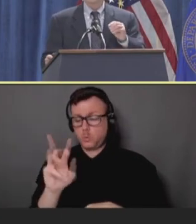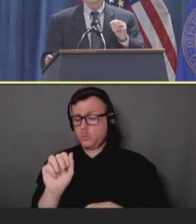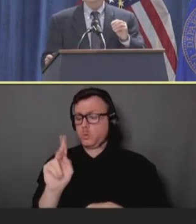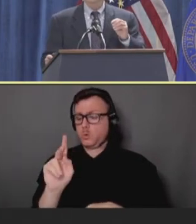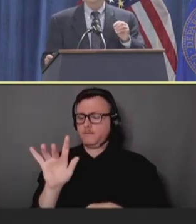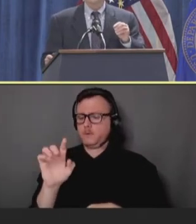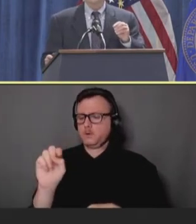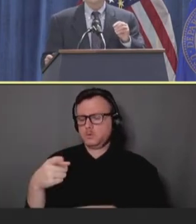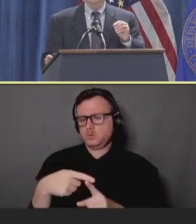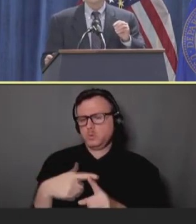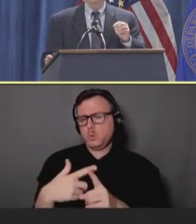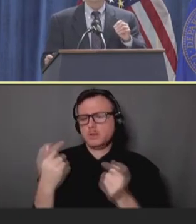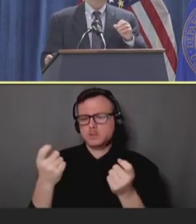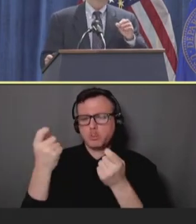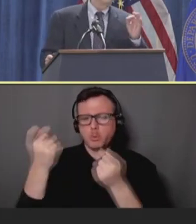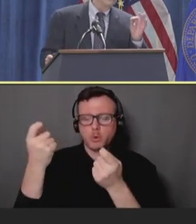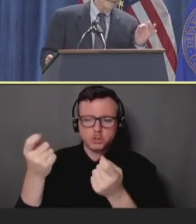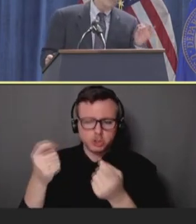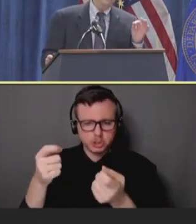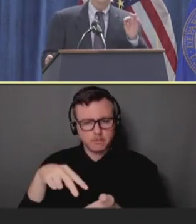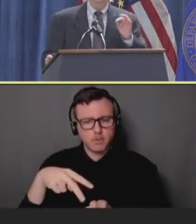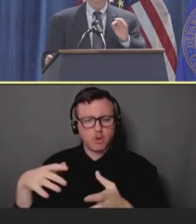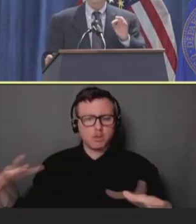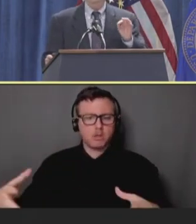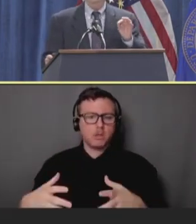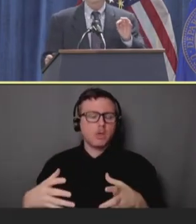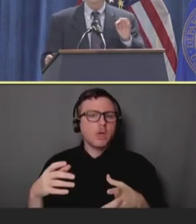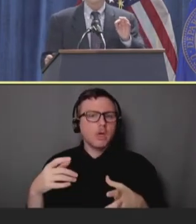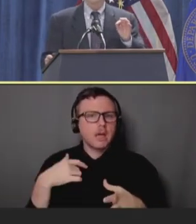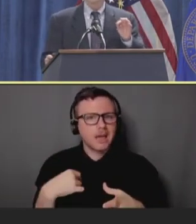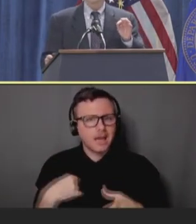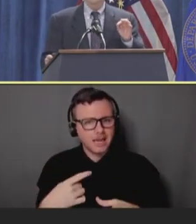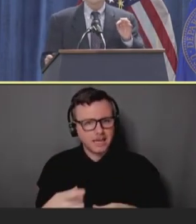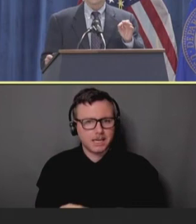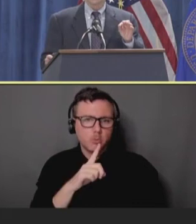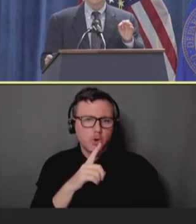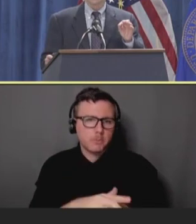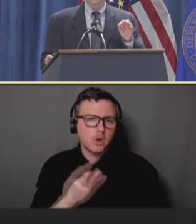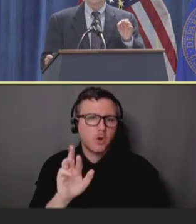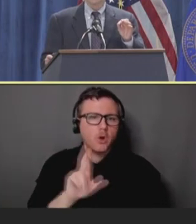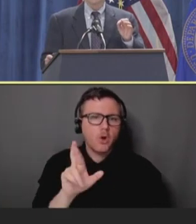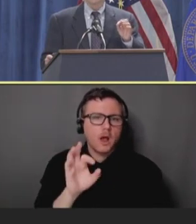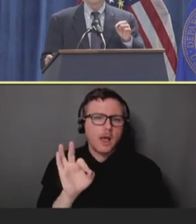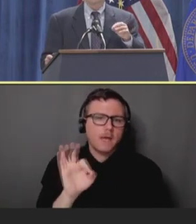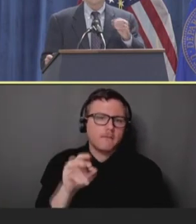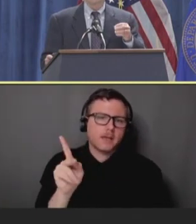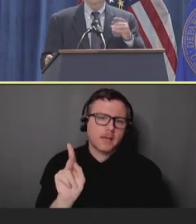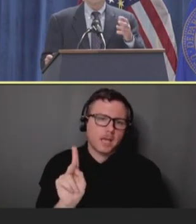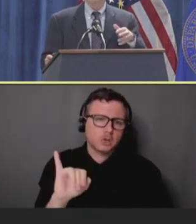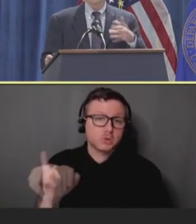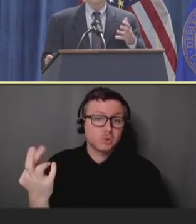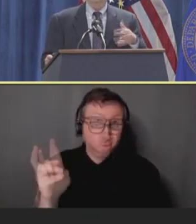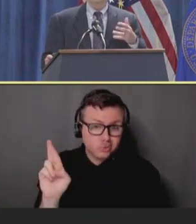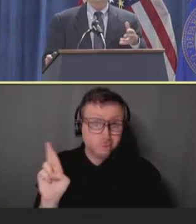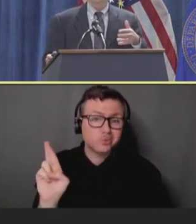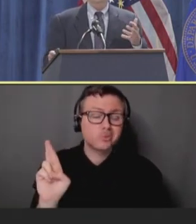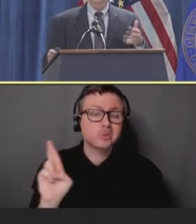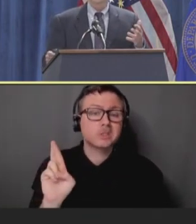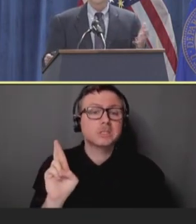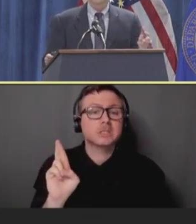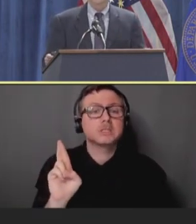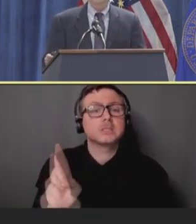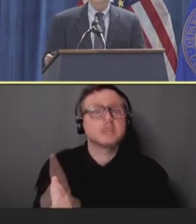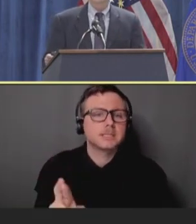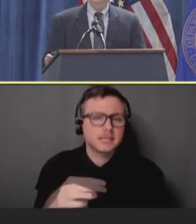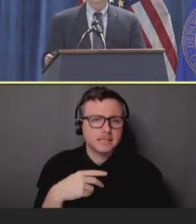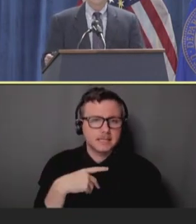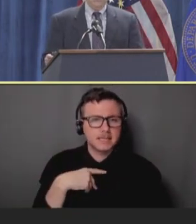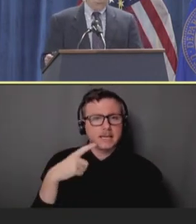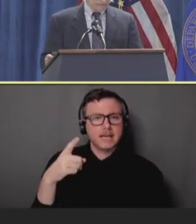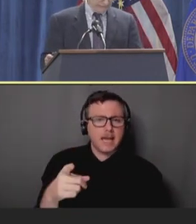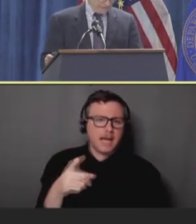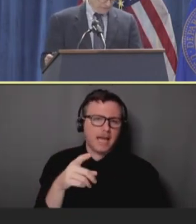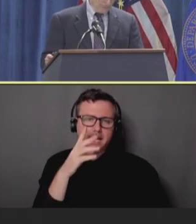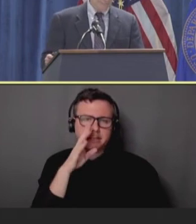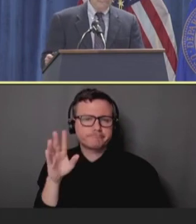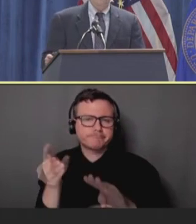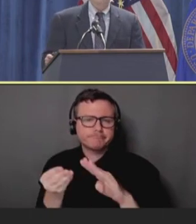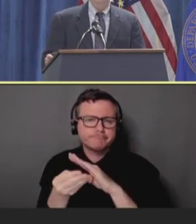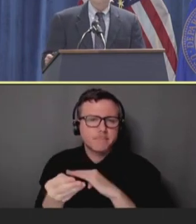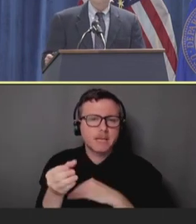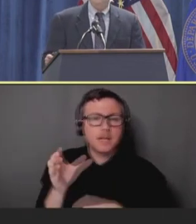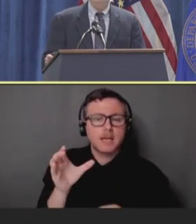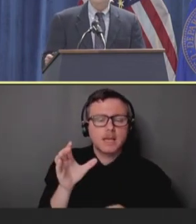worst of all, allegedly promising RFK Jr., you know, a conspiracist, to lead a vaccine